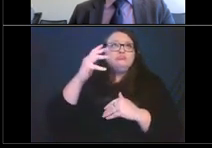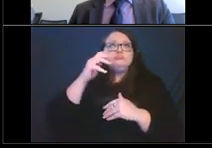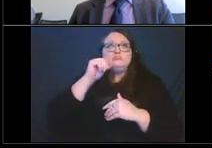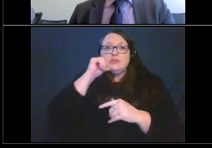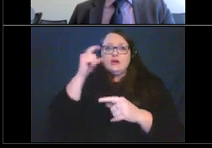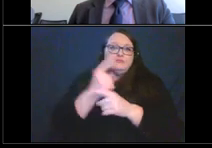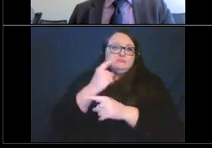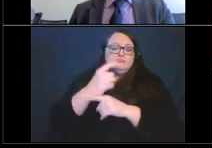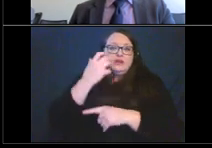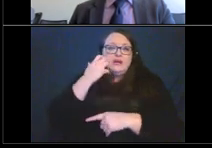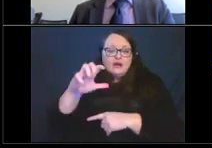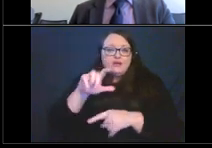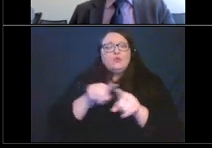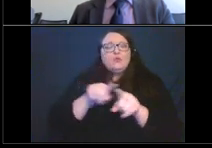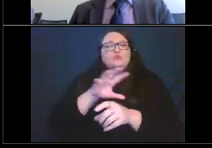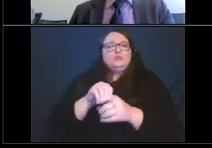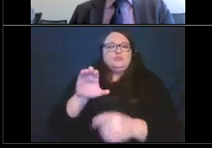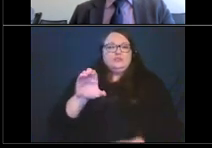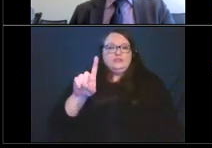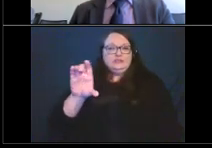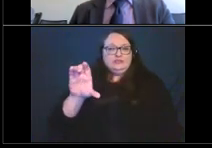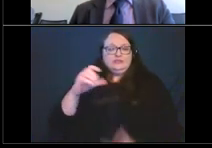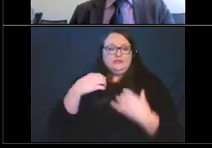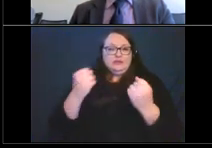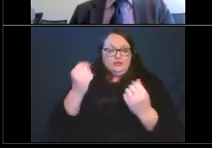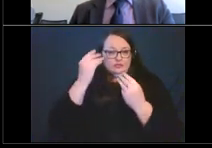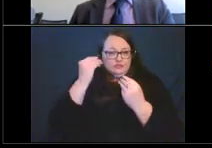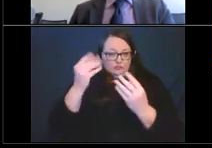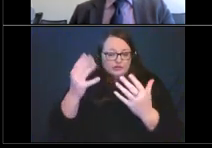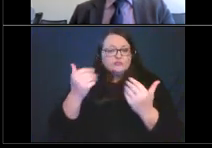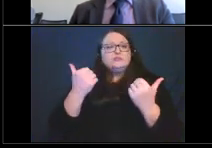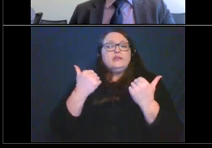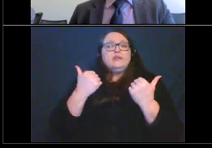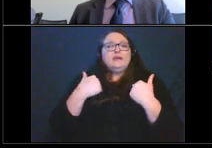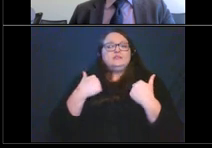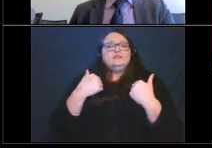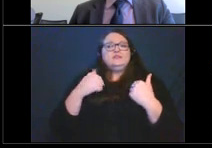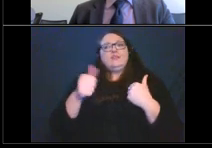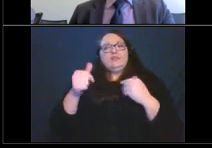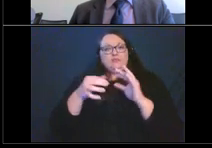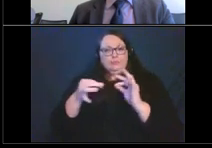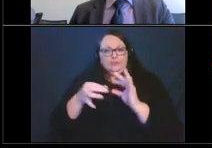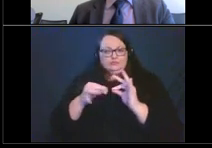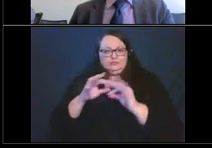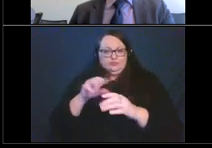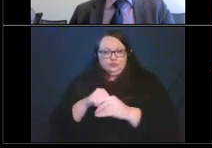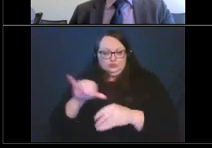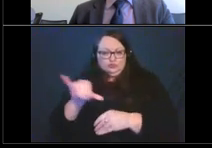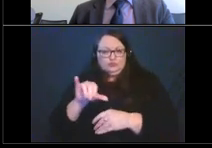heat-health information data and has messaging if you go to the website that we noted in the chat,